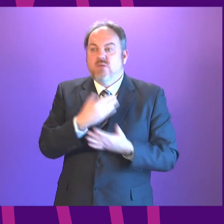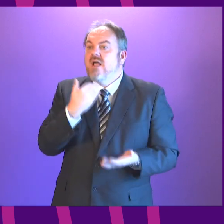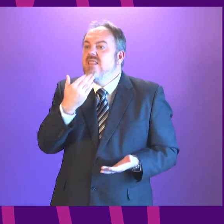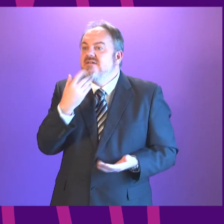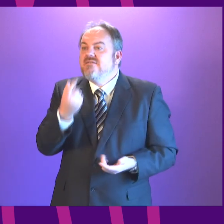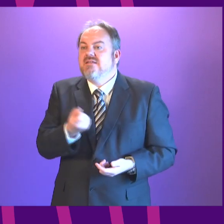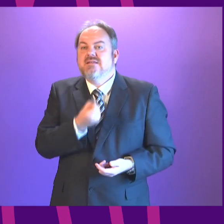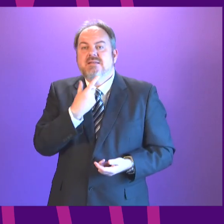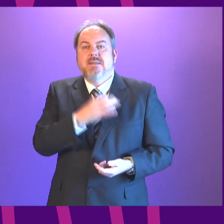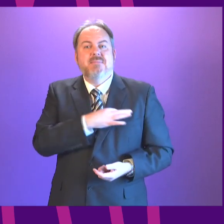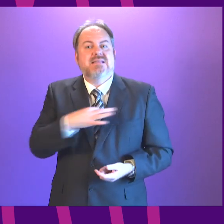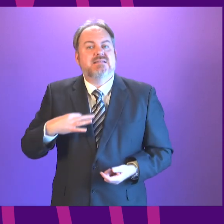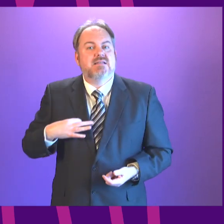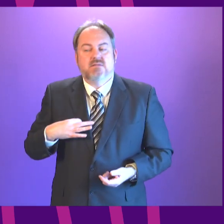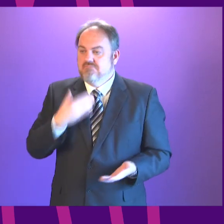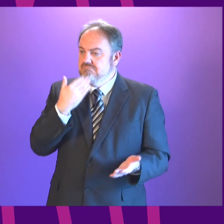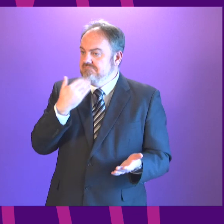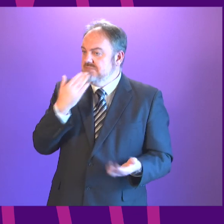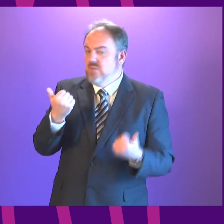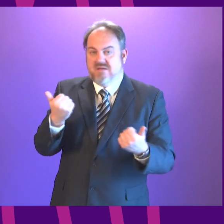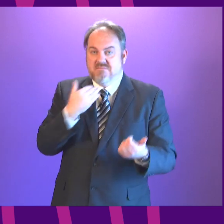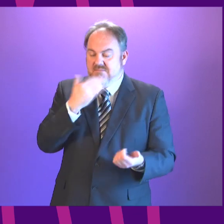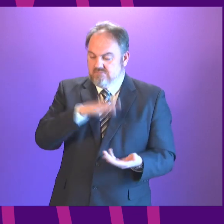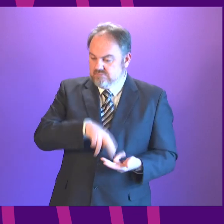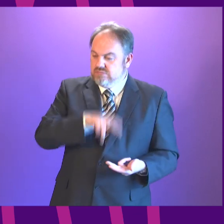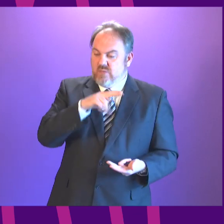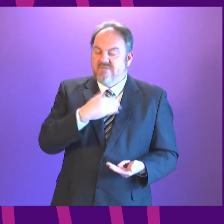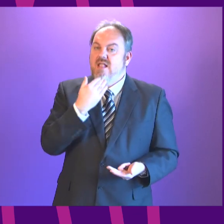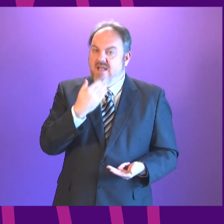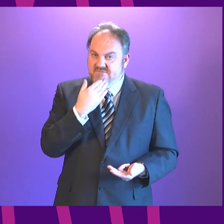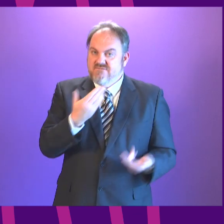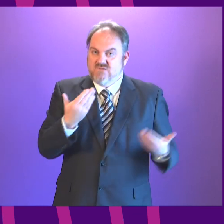stage. That issue was covered in detail in the COBRA meeting and at the Scottish Government